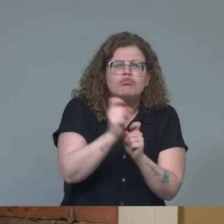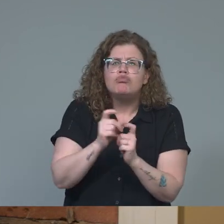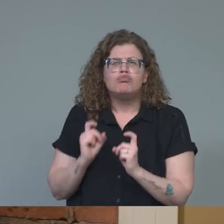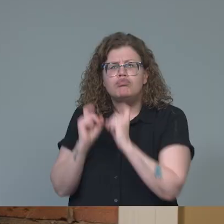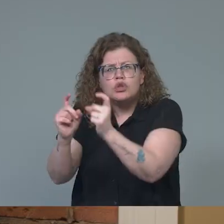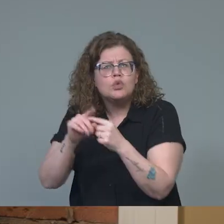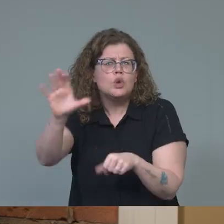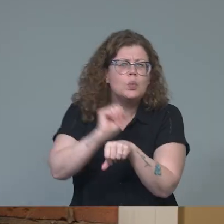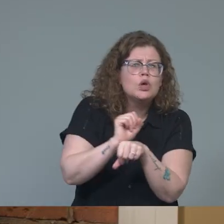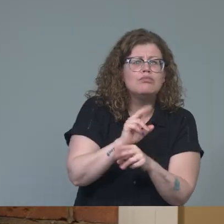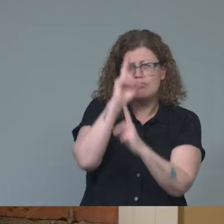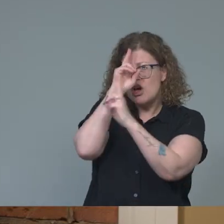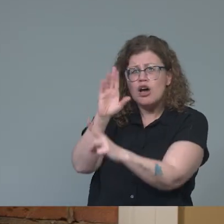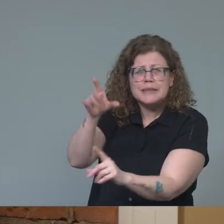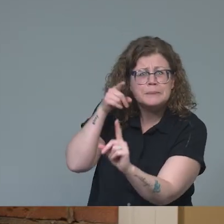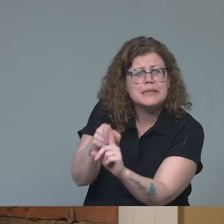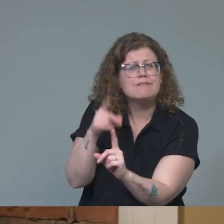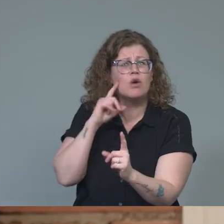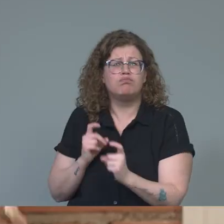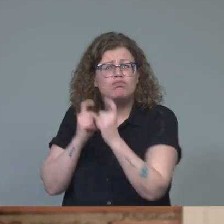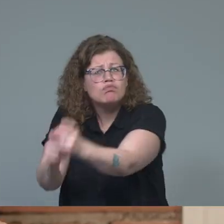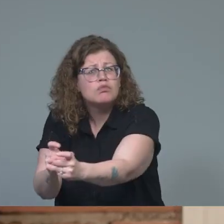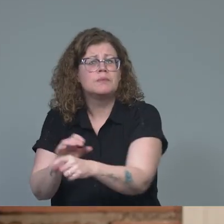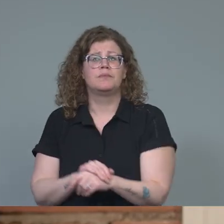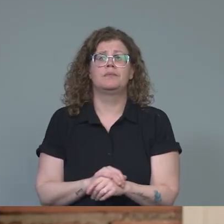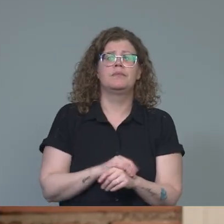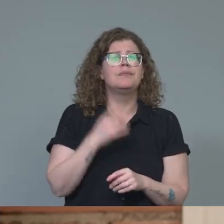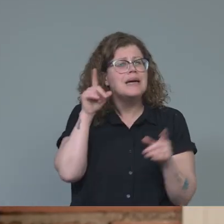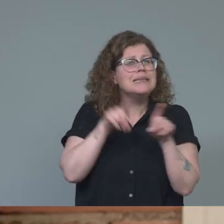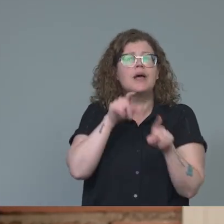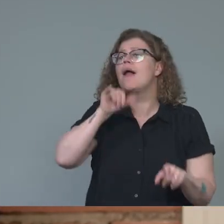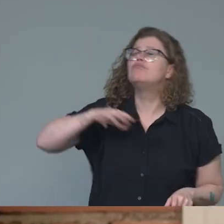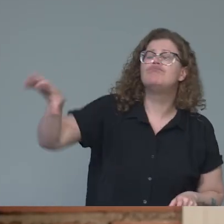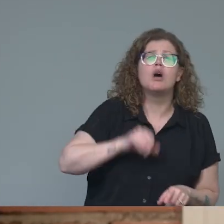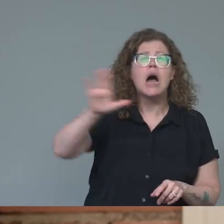those stories to inform how you do the artwork, but then do it in your voice,